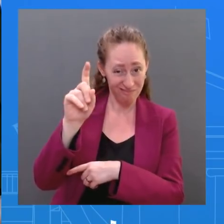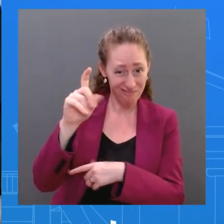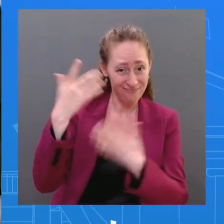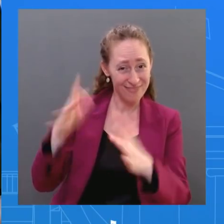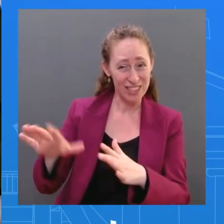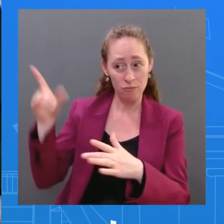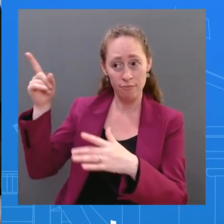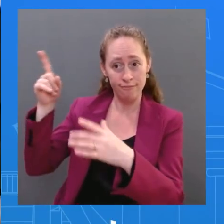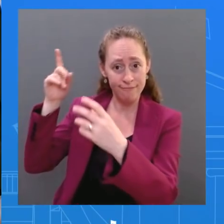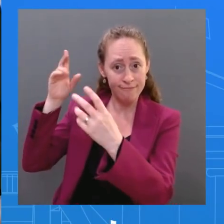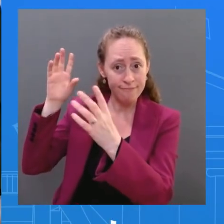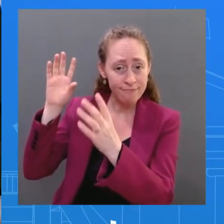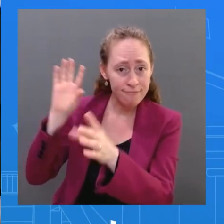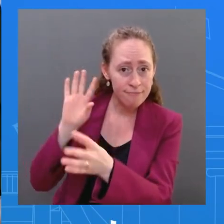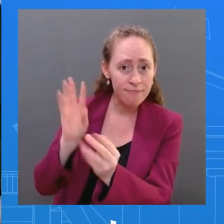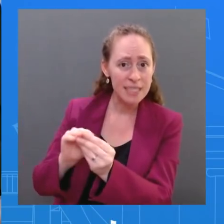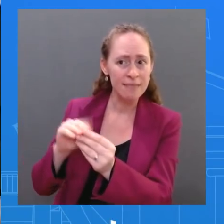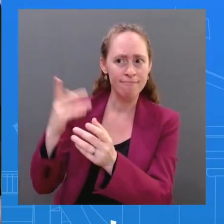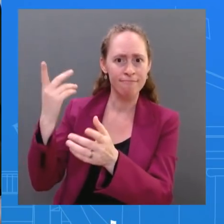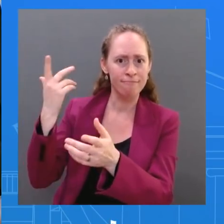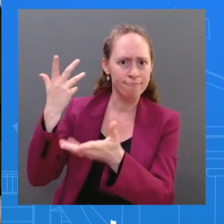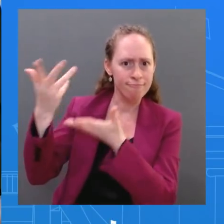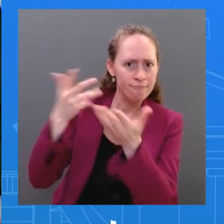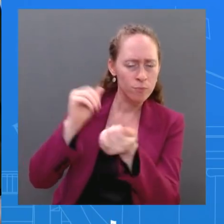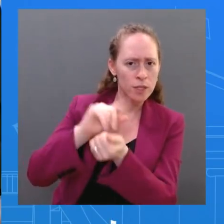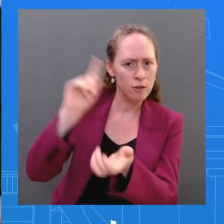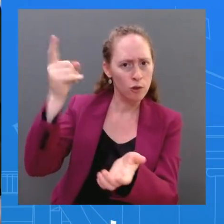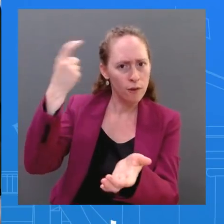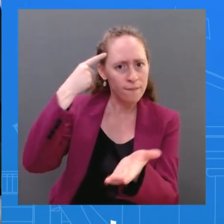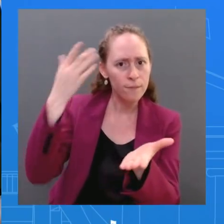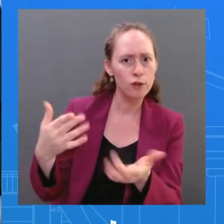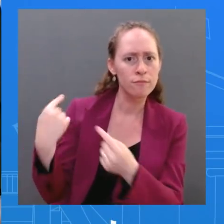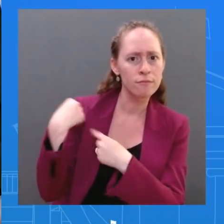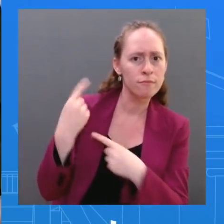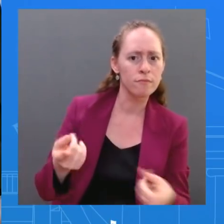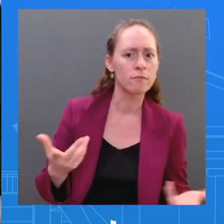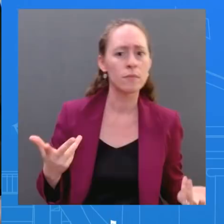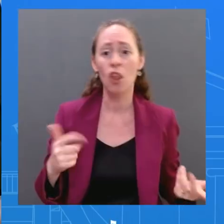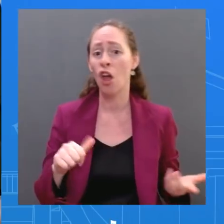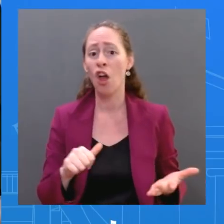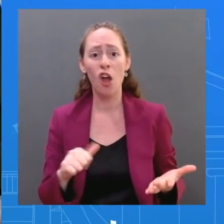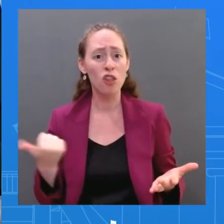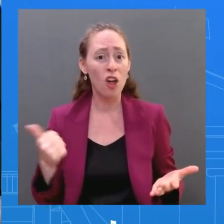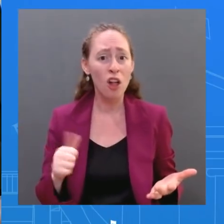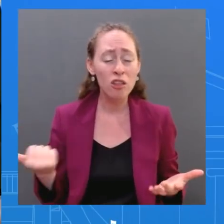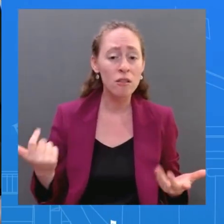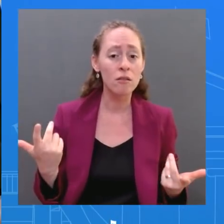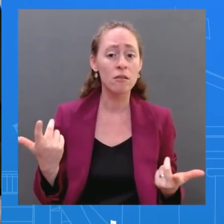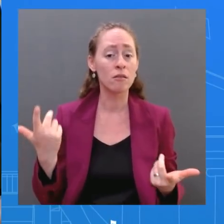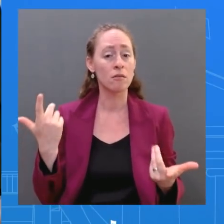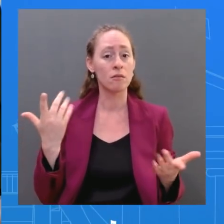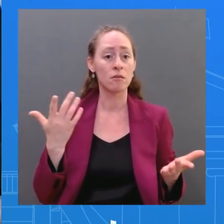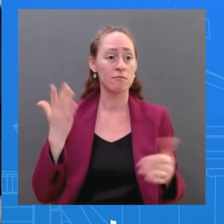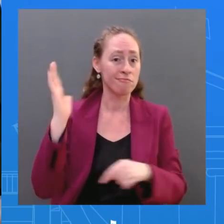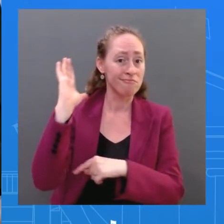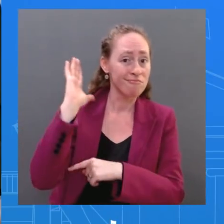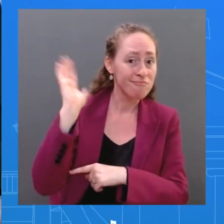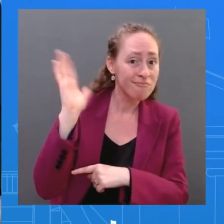including meetings or speeches, that the President is planning, you know, to give or attend or be a part of in the coming days